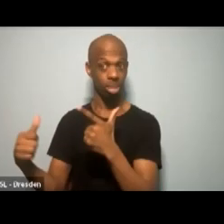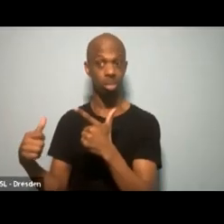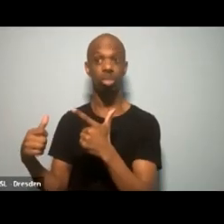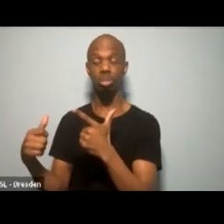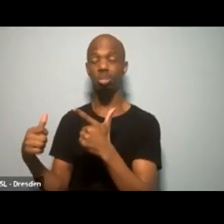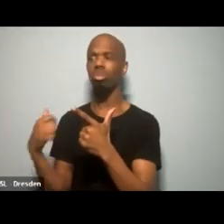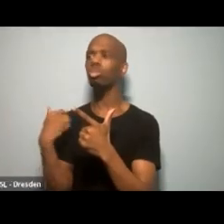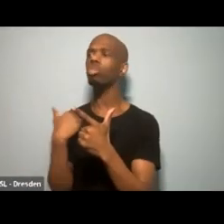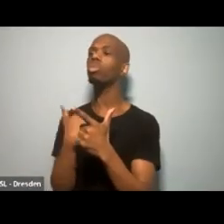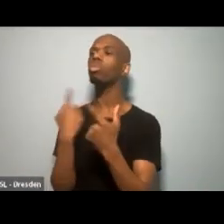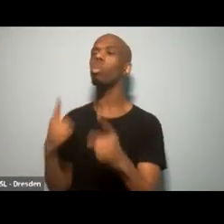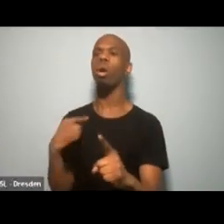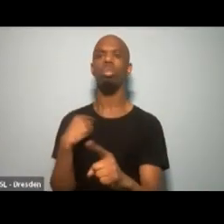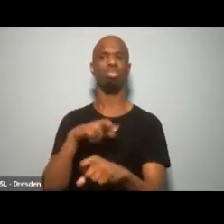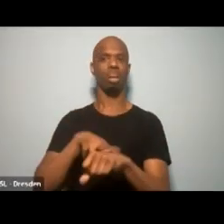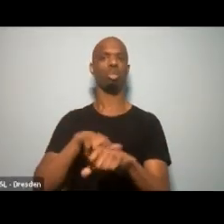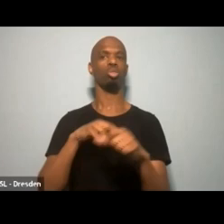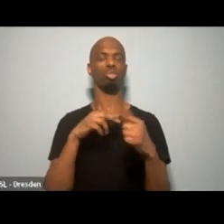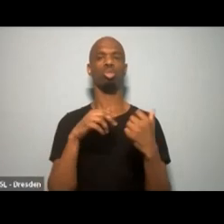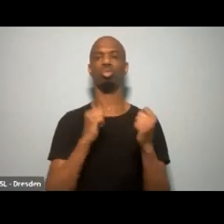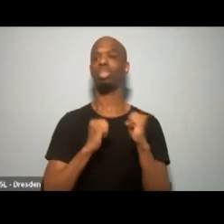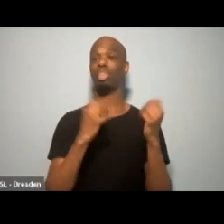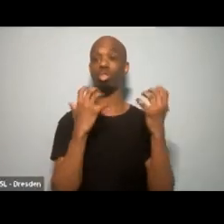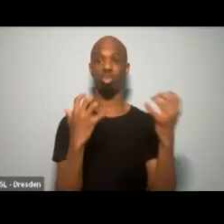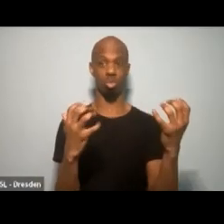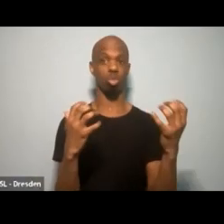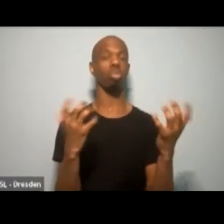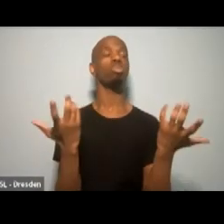with fresh technological enhancement,